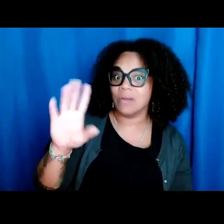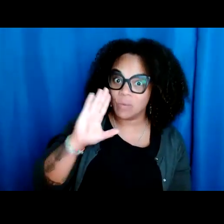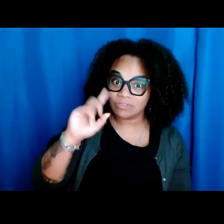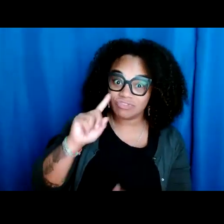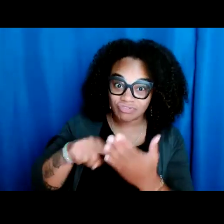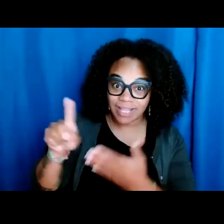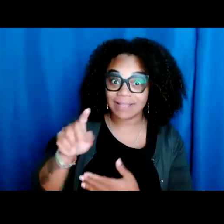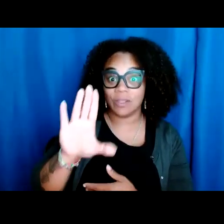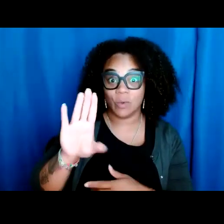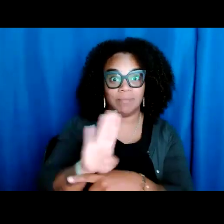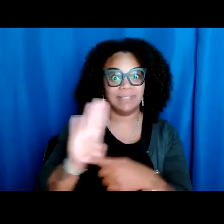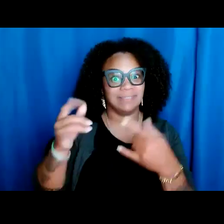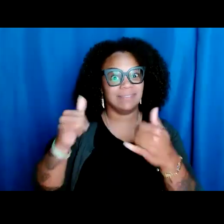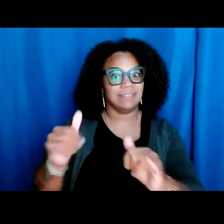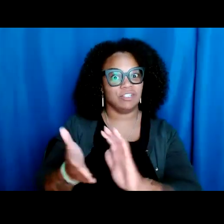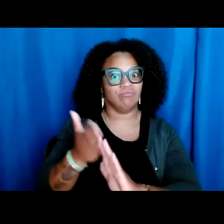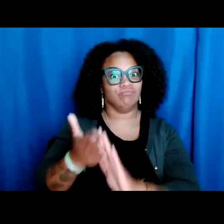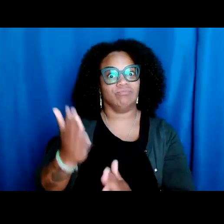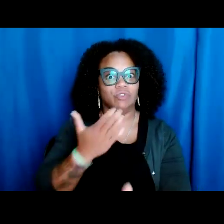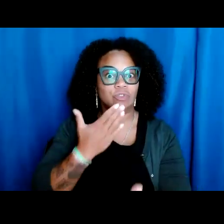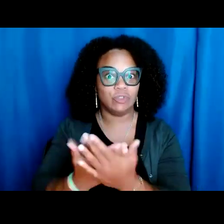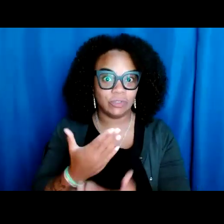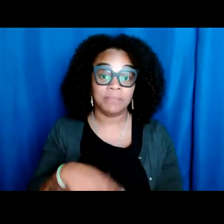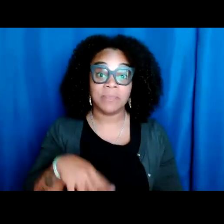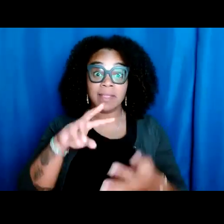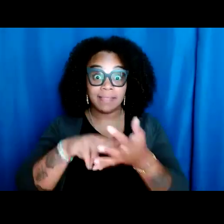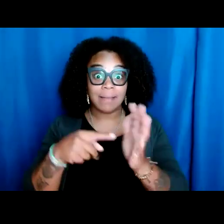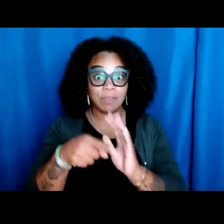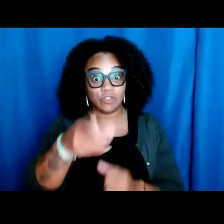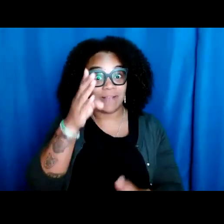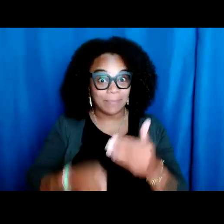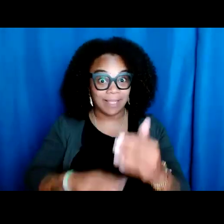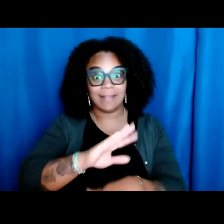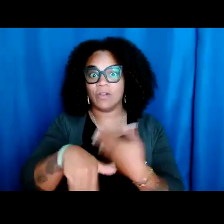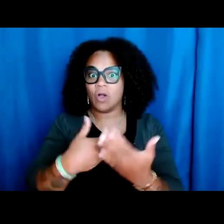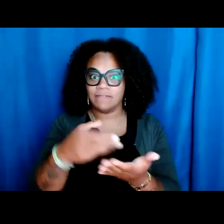good standing. That normally means that you have completed all your registration steps,